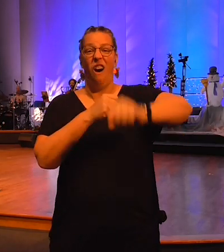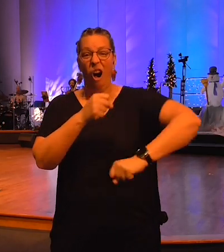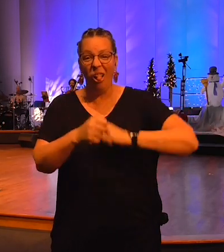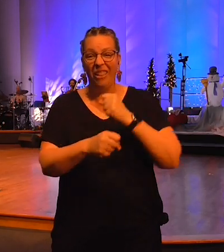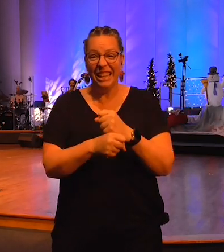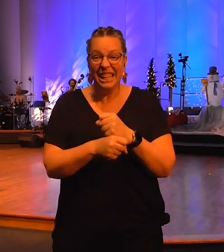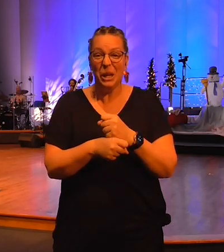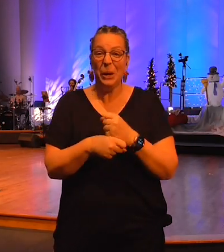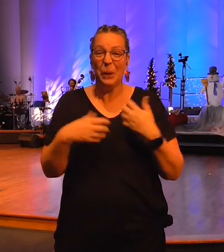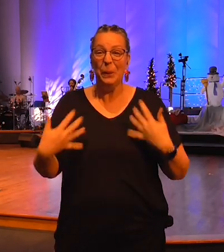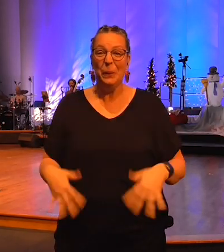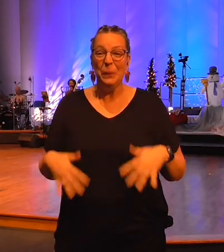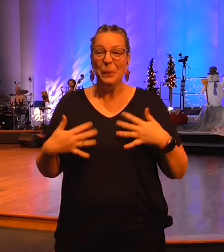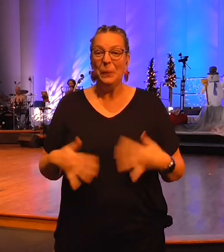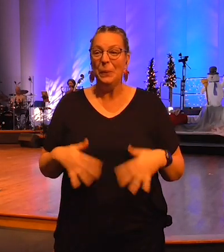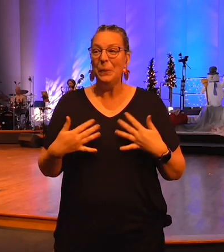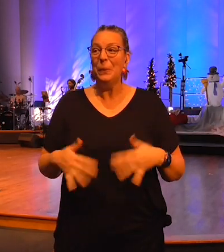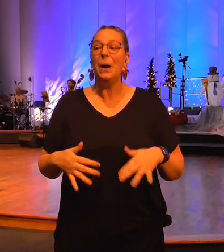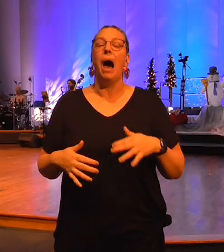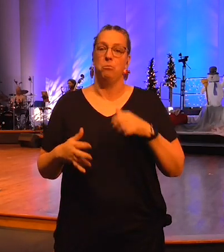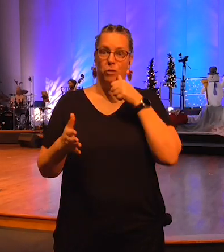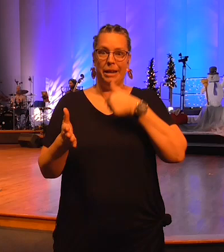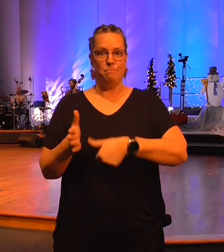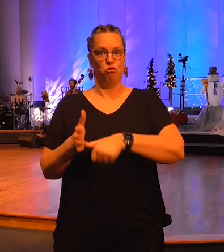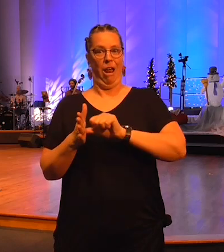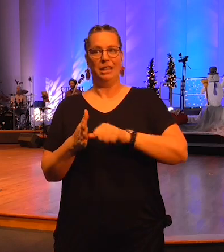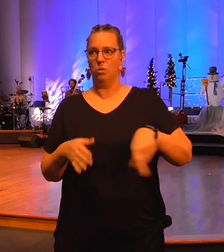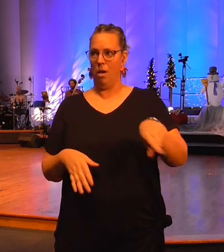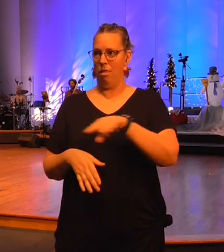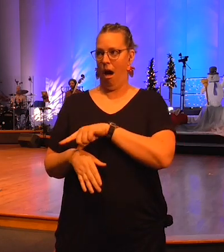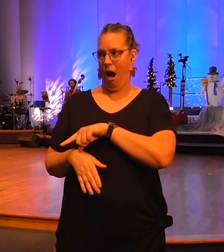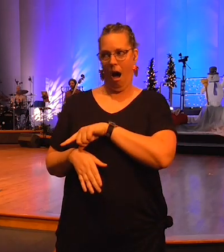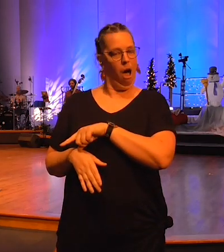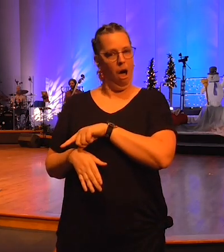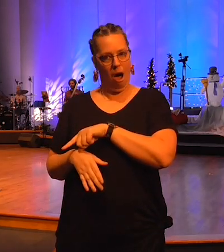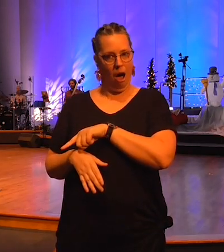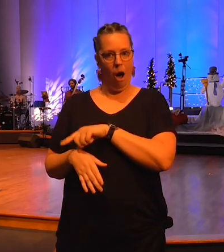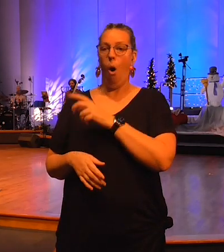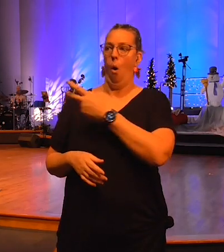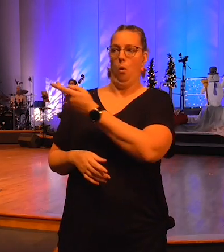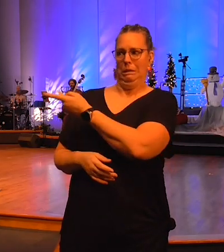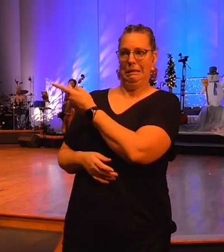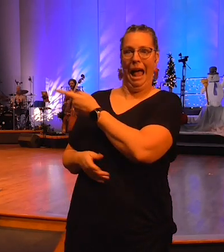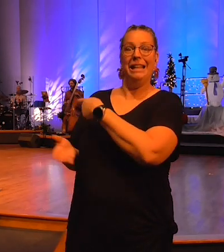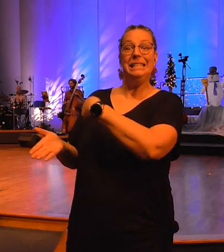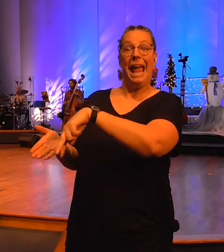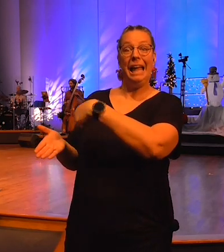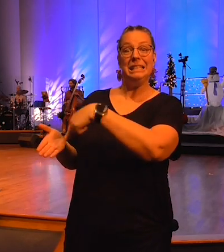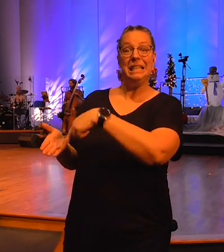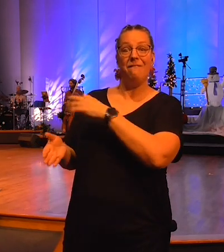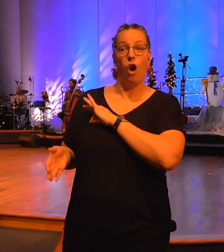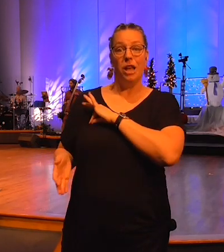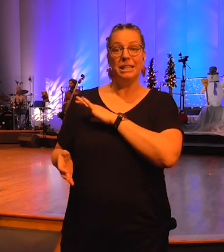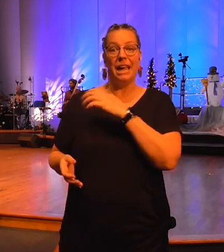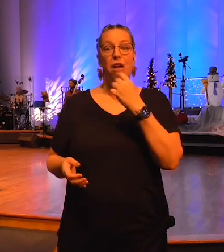one of my most favorite nights of the whole year I'm pretty impressed with those moves from our